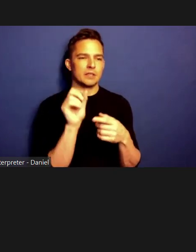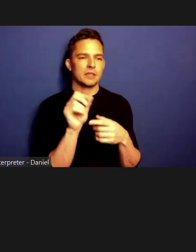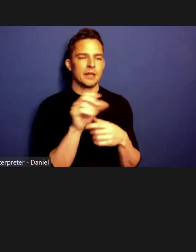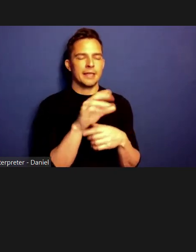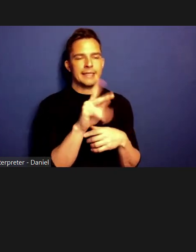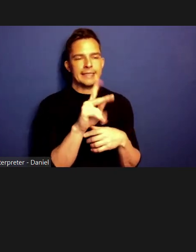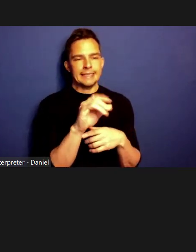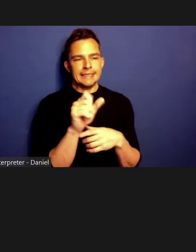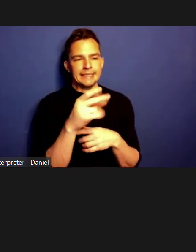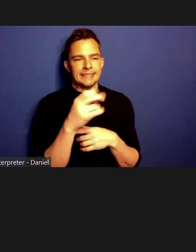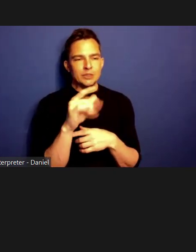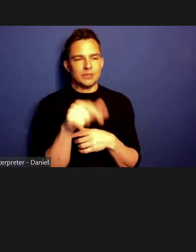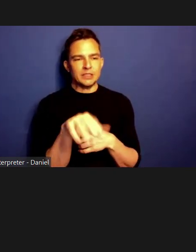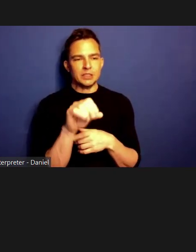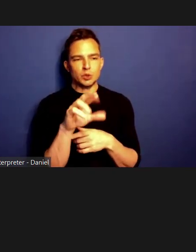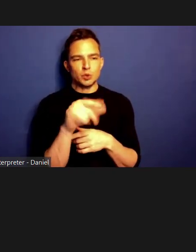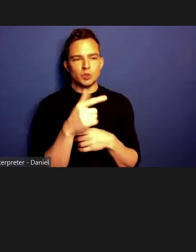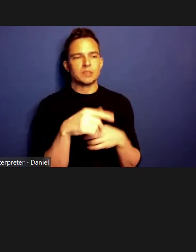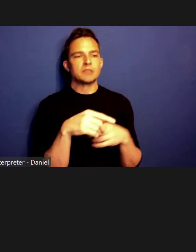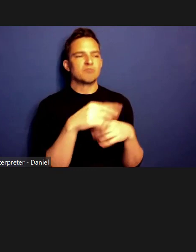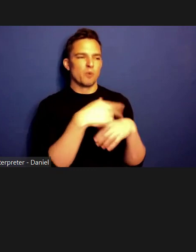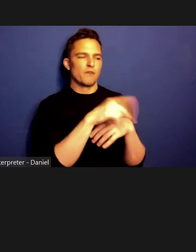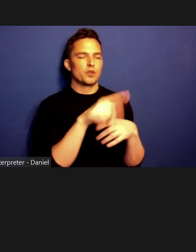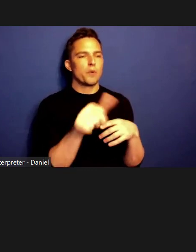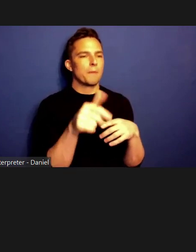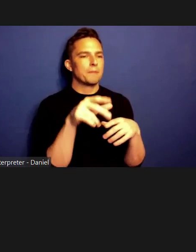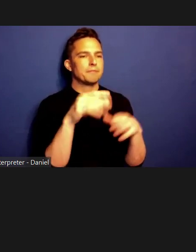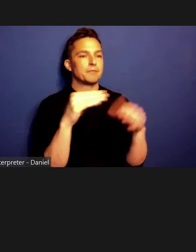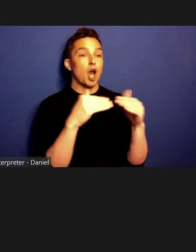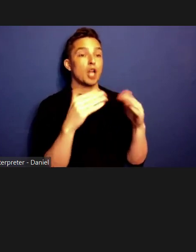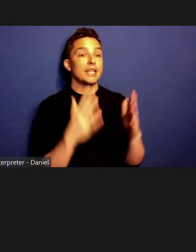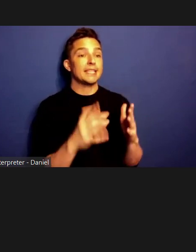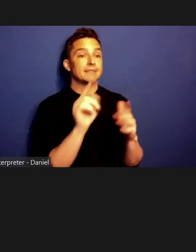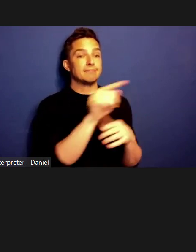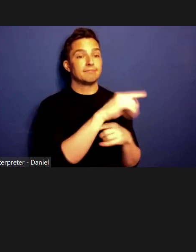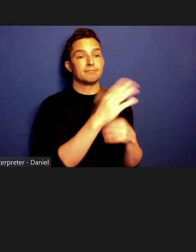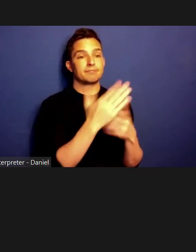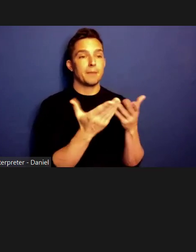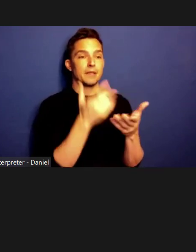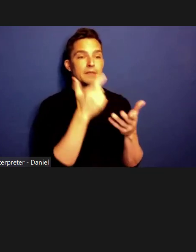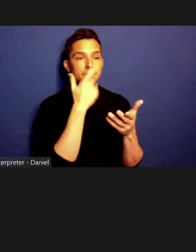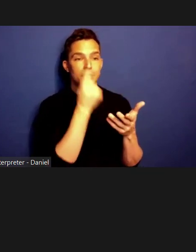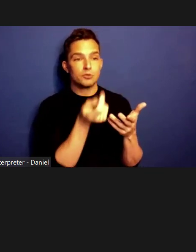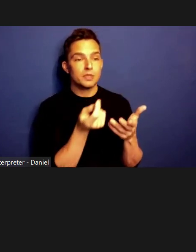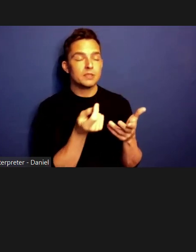interest -- who may have an interest in this topic, and we hope